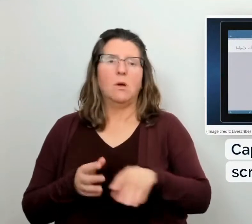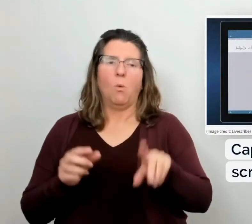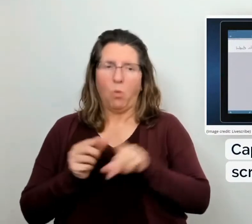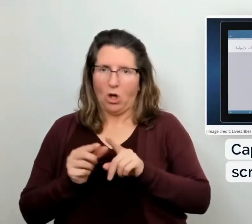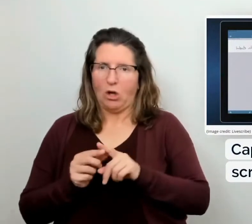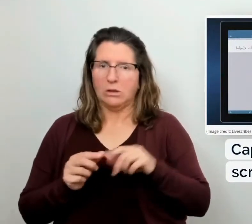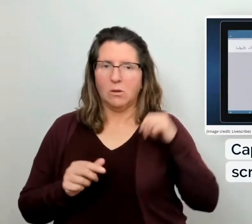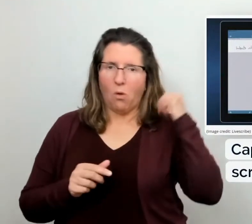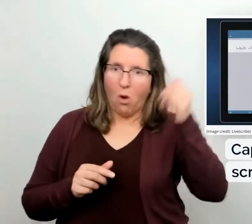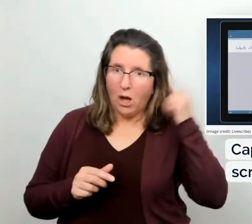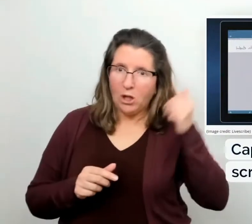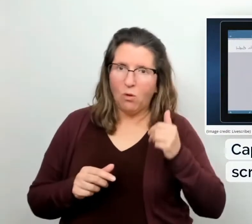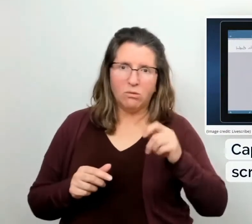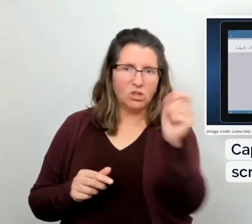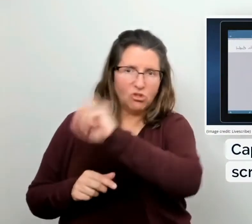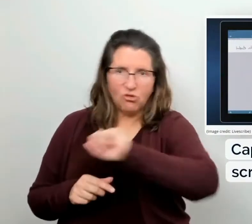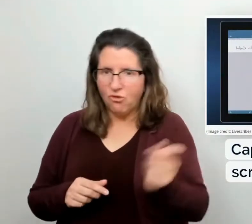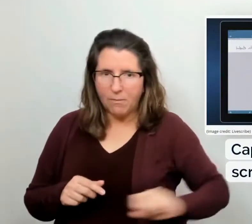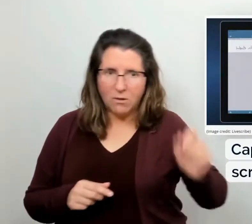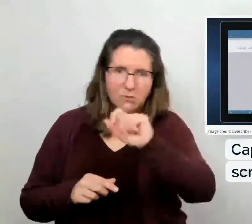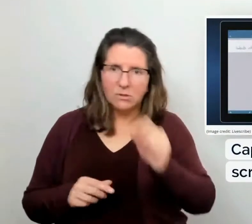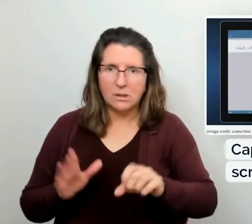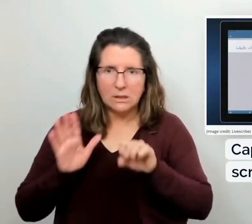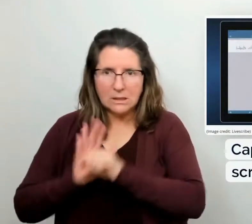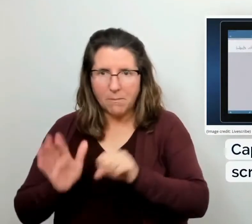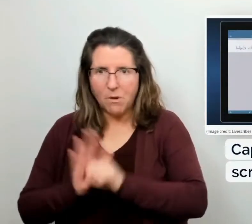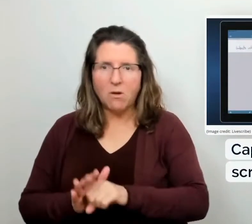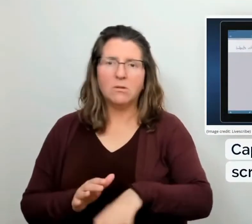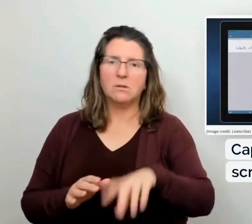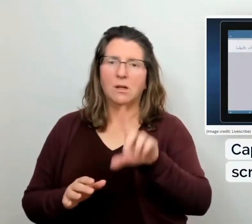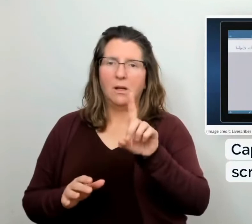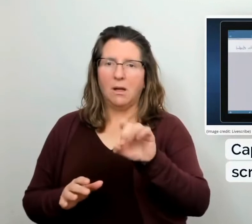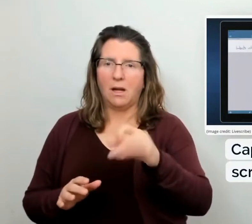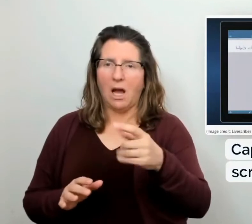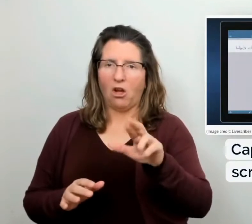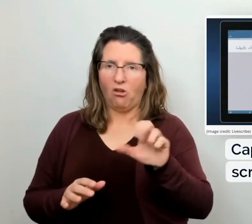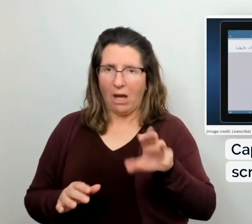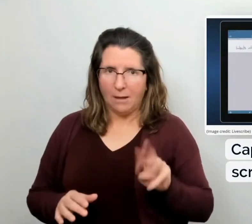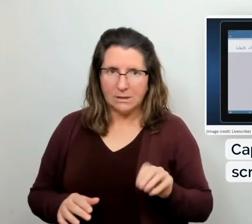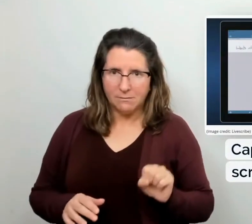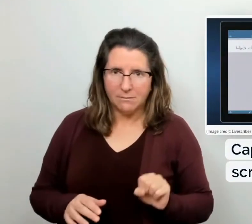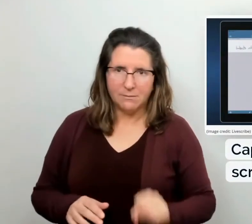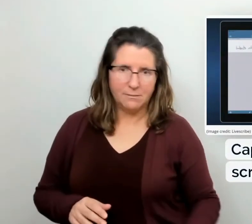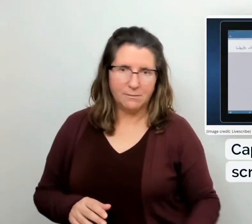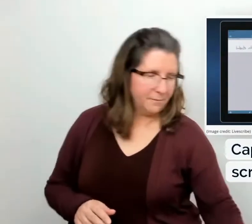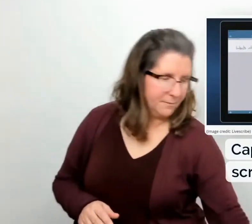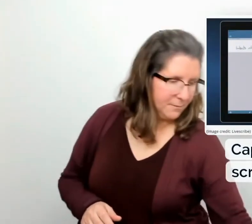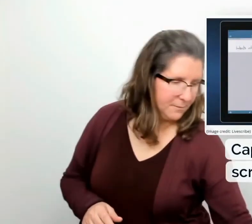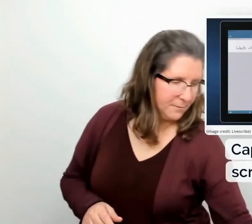It captures words, audio, scribbles, symbols and diagrams.